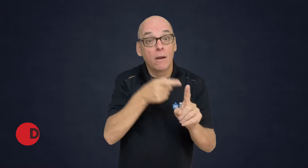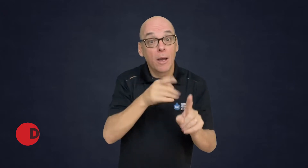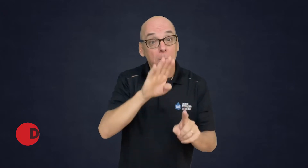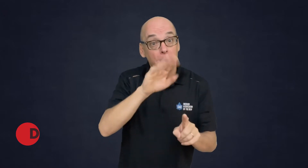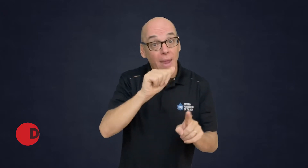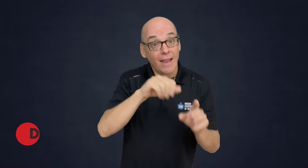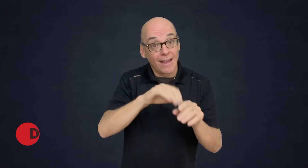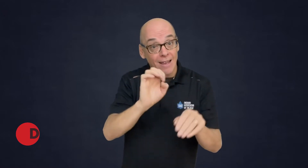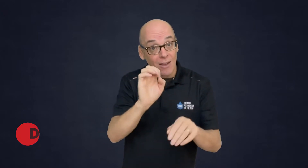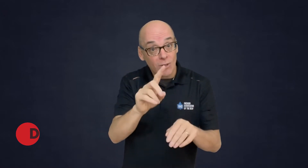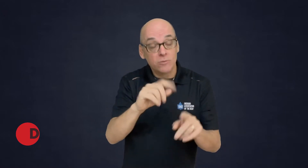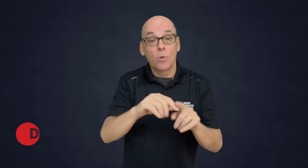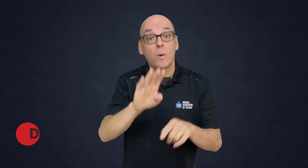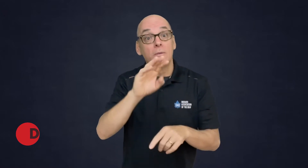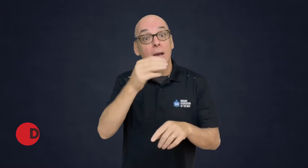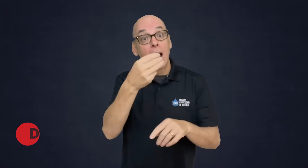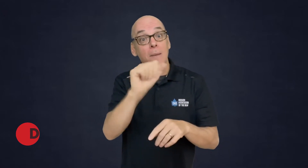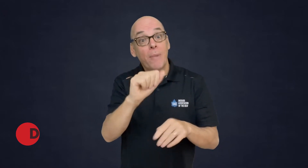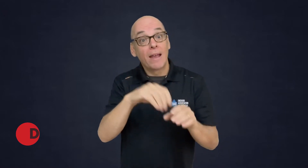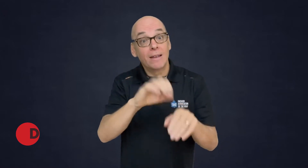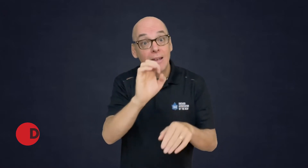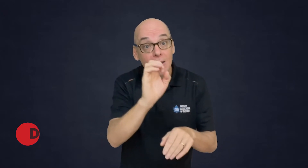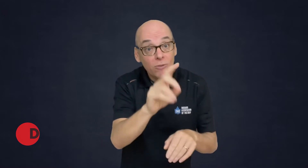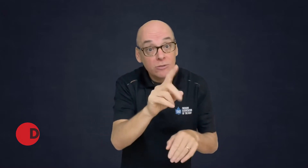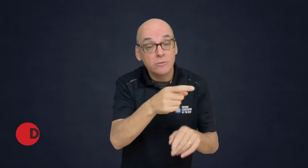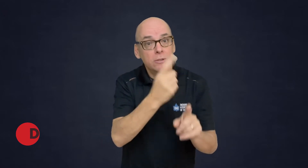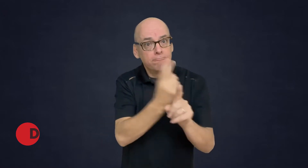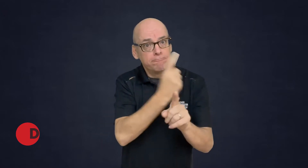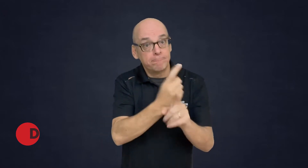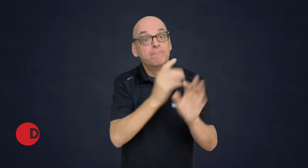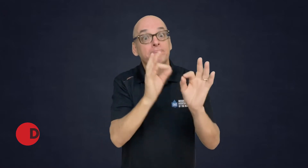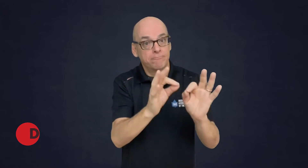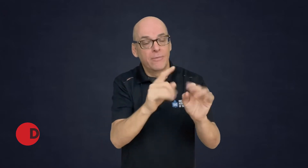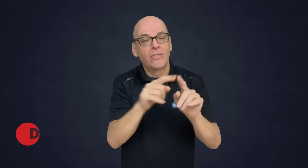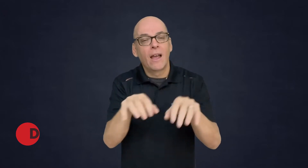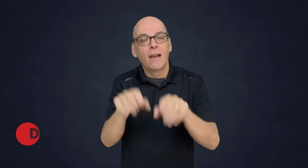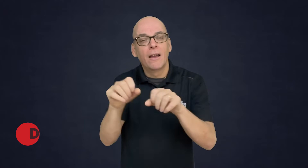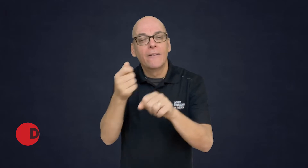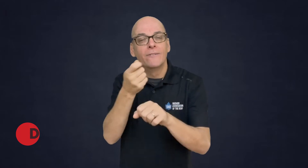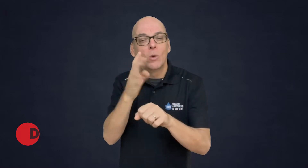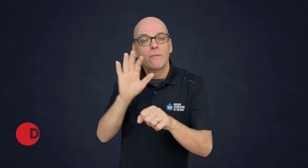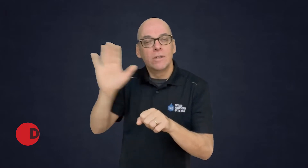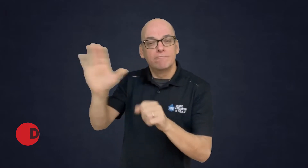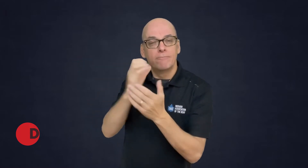a BA in education or MA in education, and have taken a few of